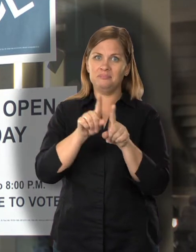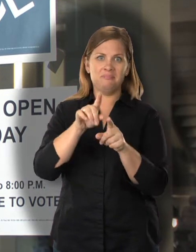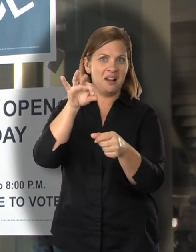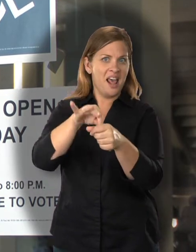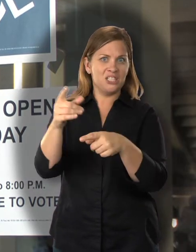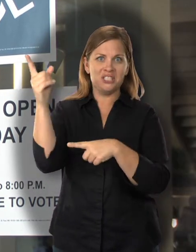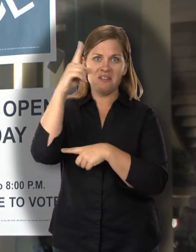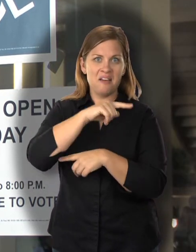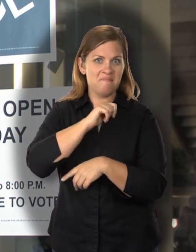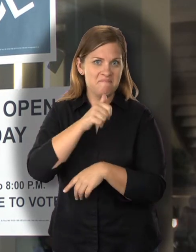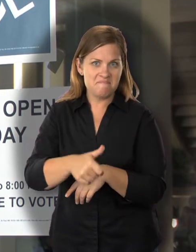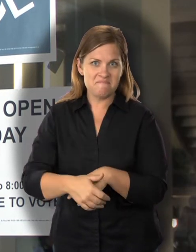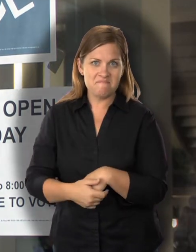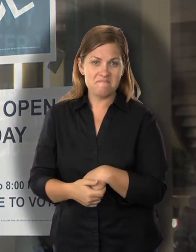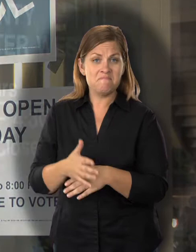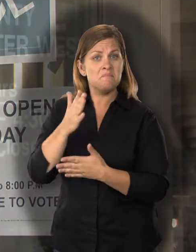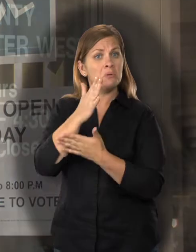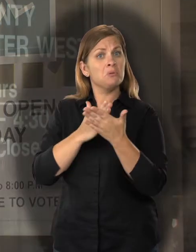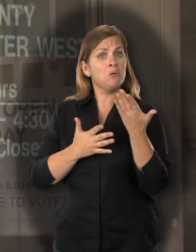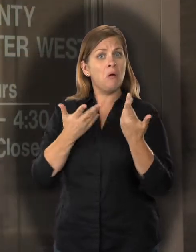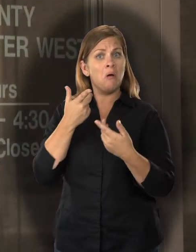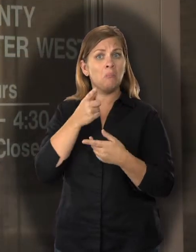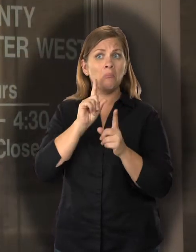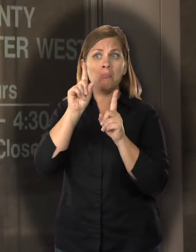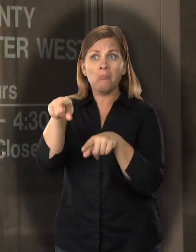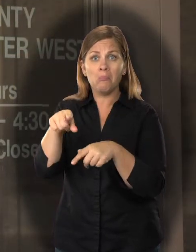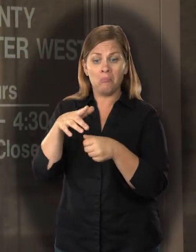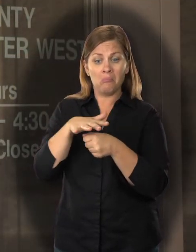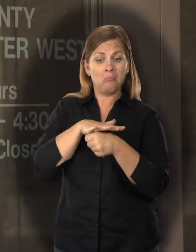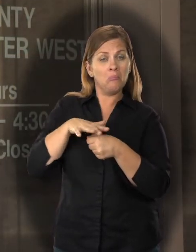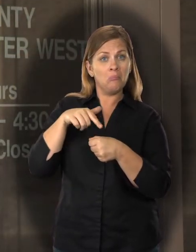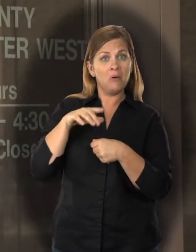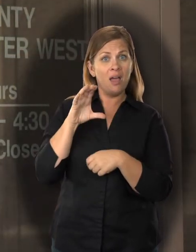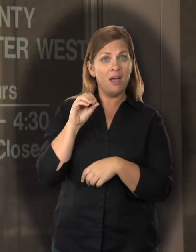It's different than the place that you normally go to vote on Election Day.